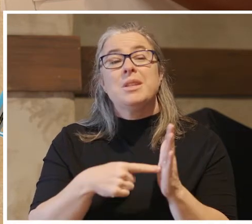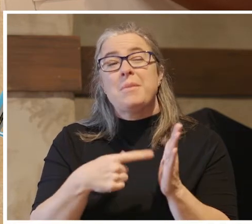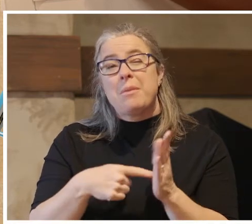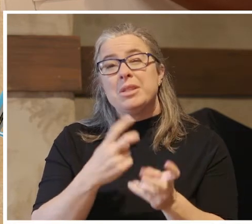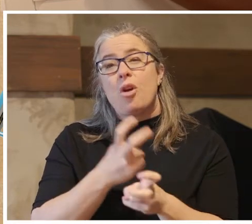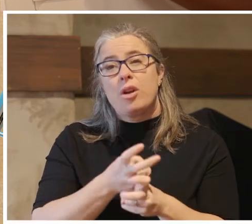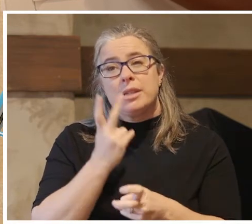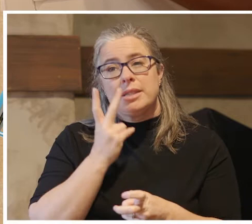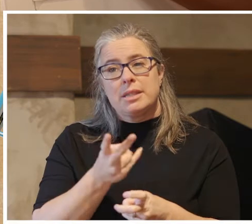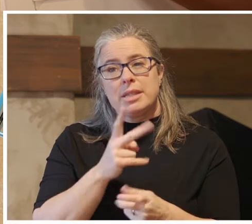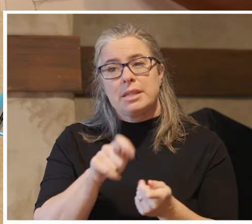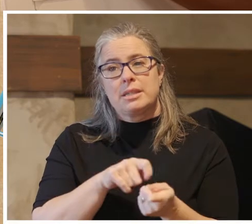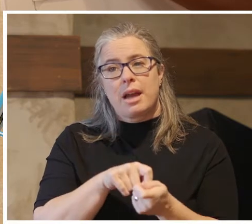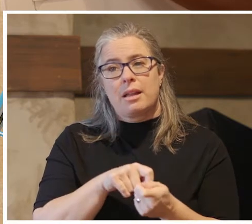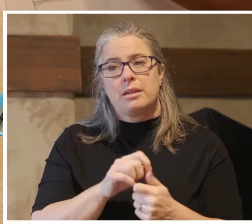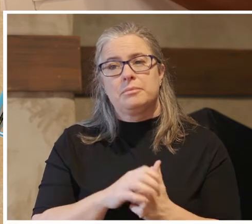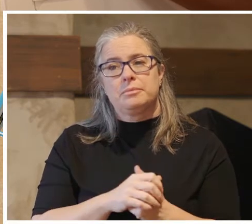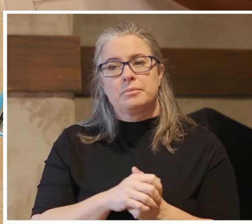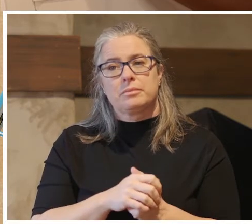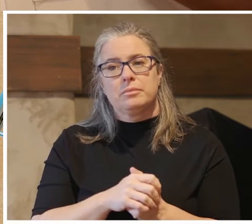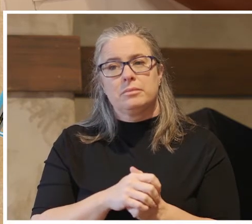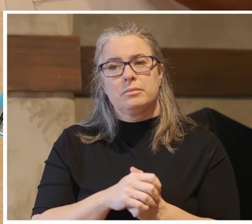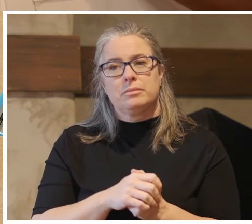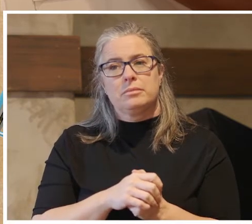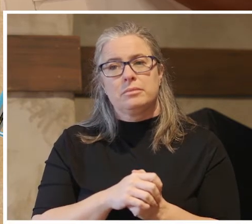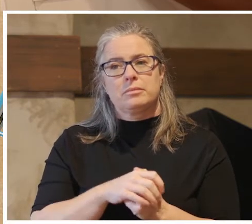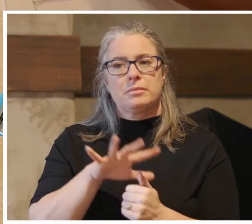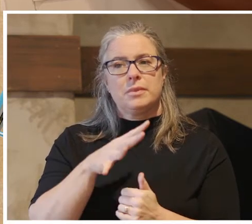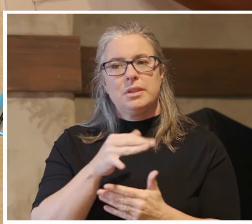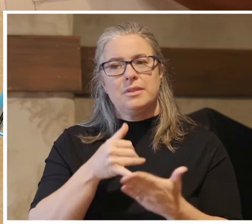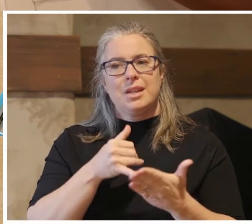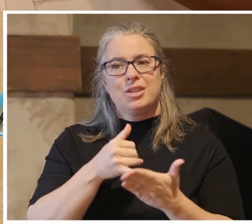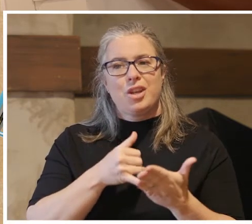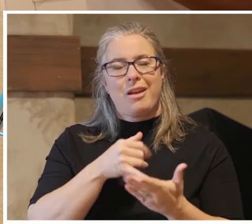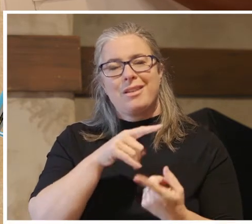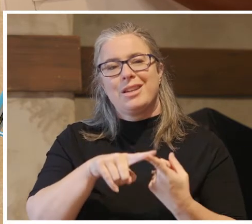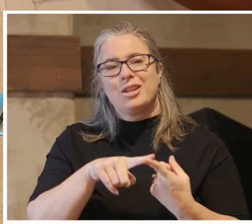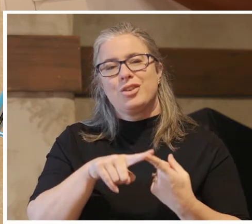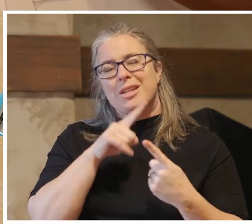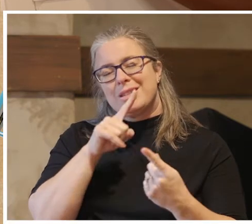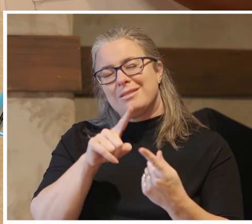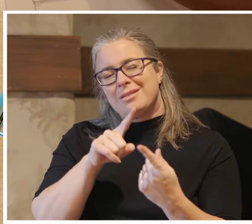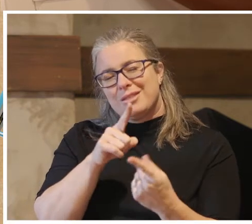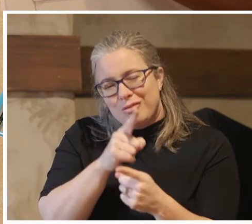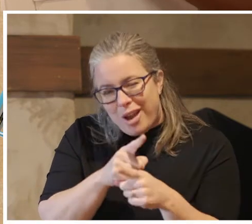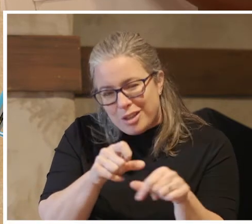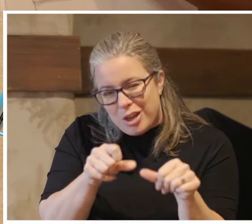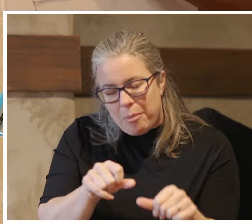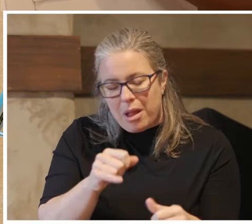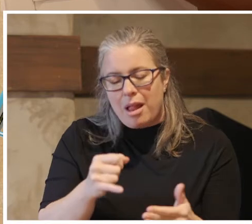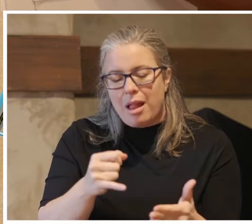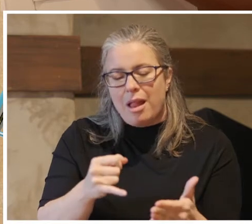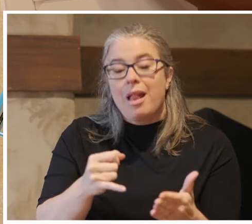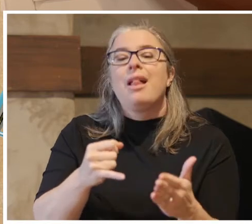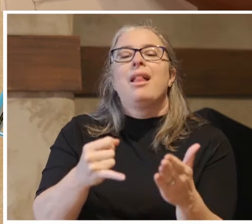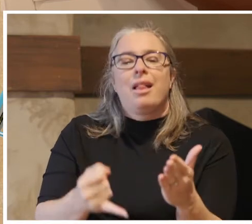Sometimes it's hard to see exactly. And so you kinda wanna just sketch it out until you get just the right shape